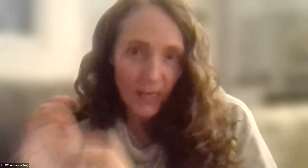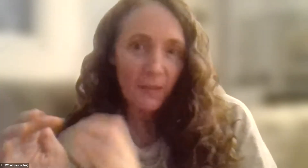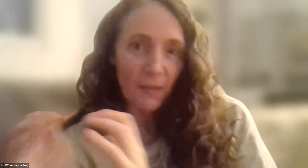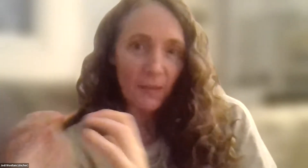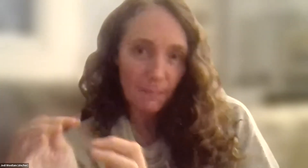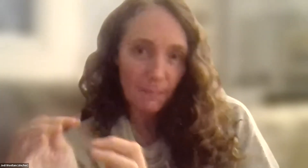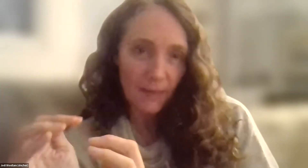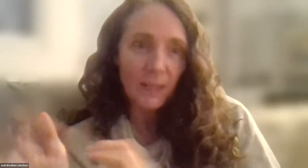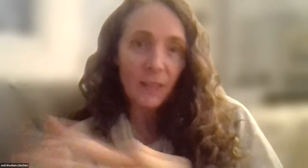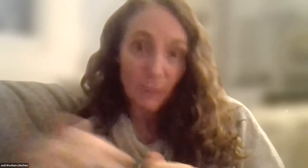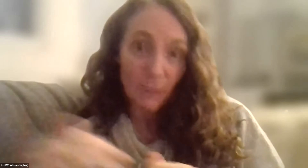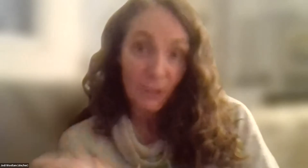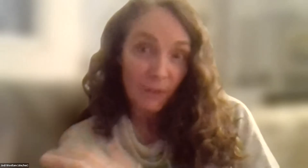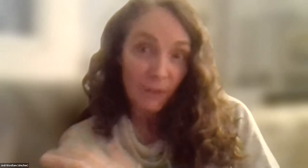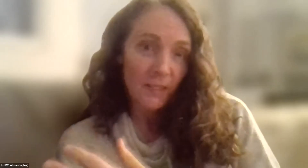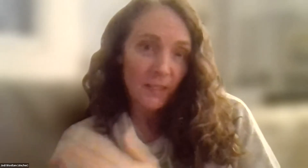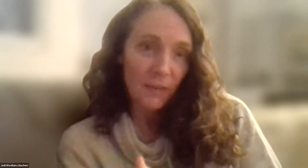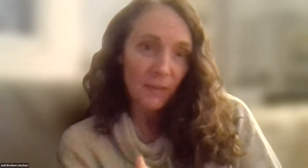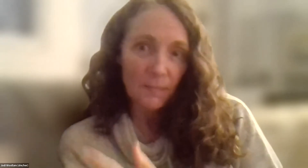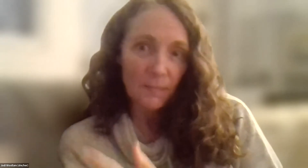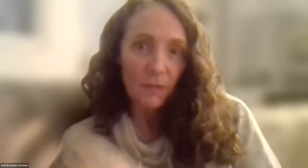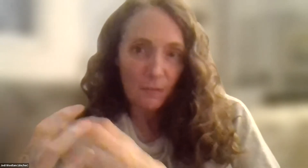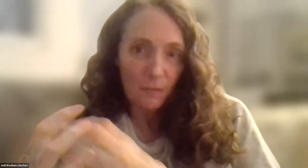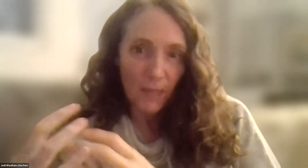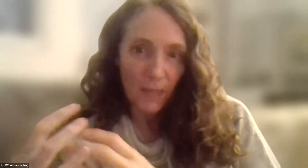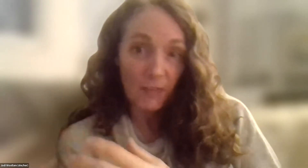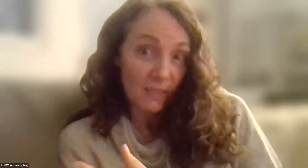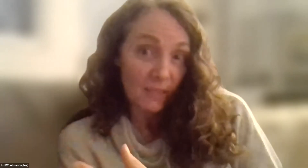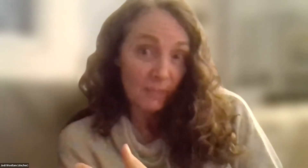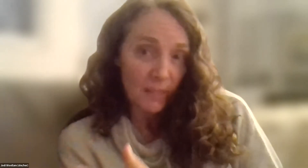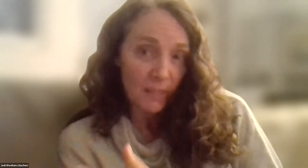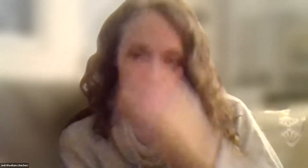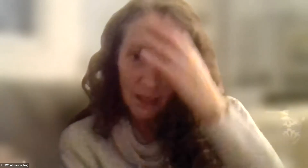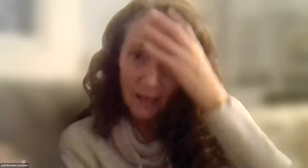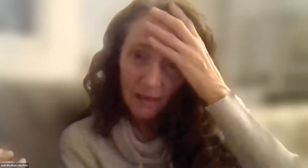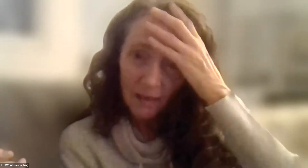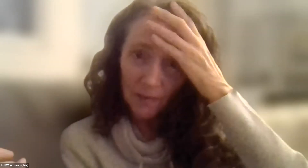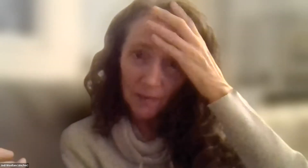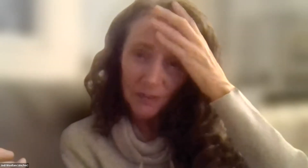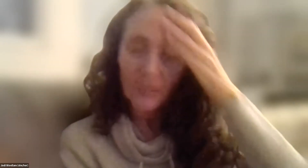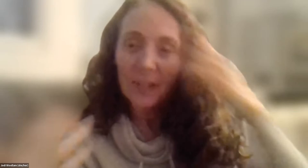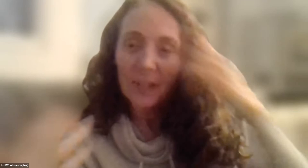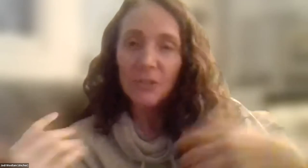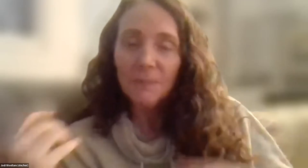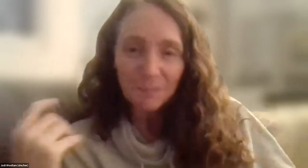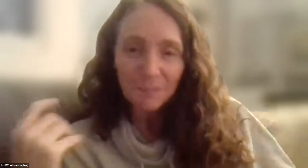and how that would impact the revenue, obviously, from if there's less of a ticket price or ticket return.